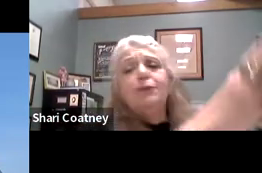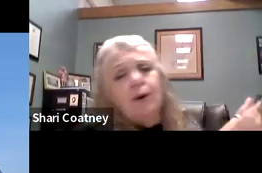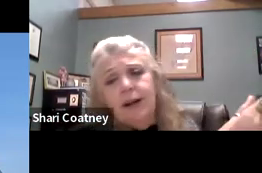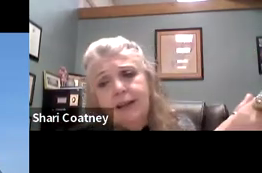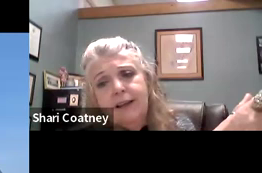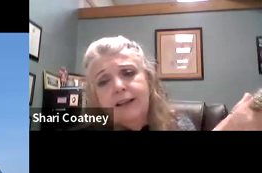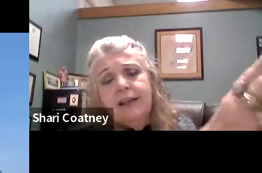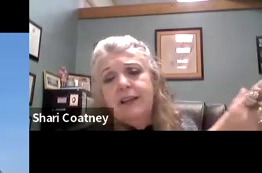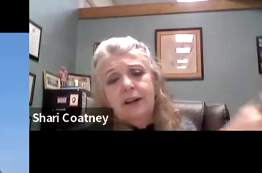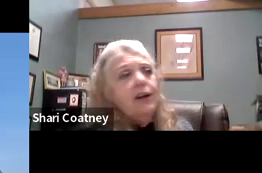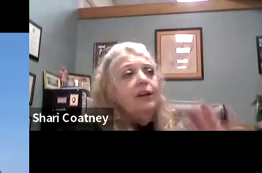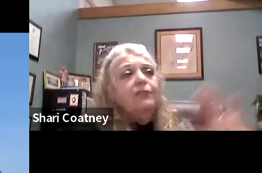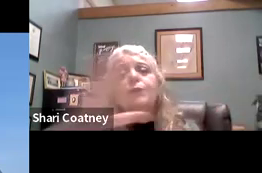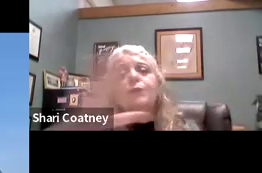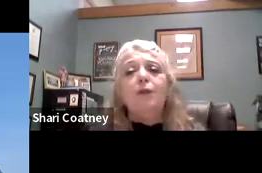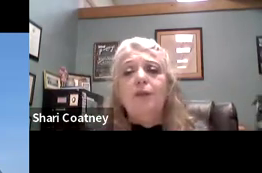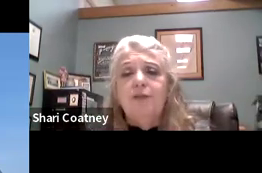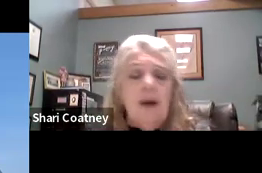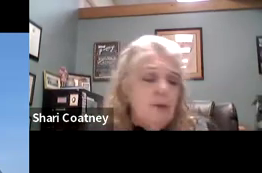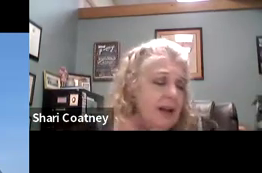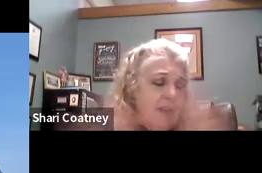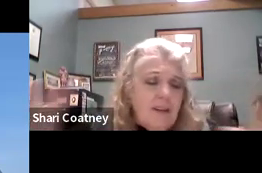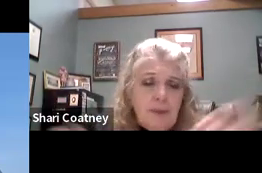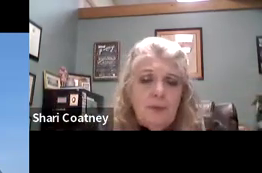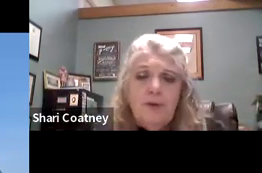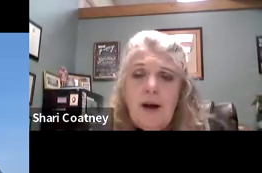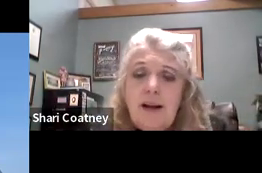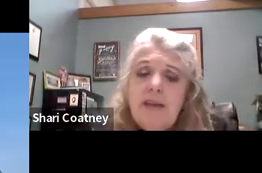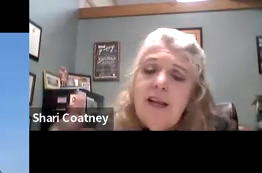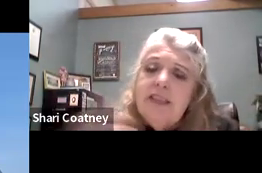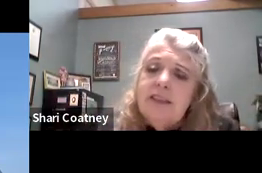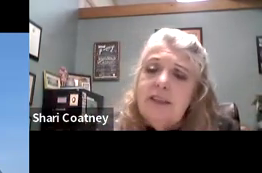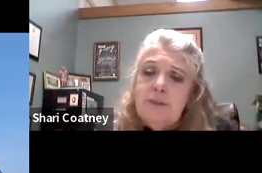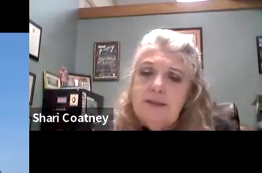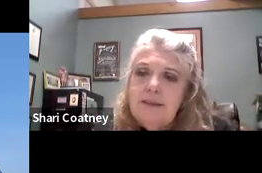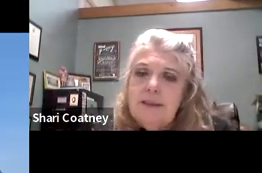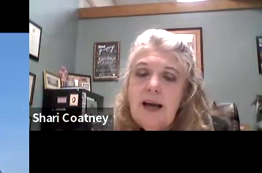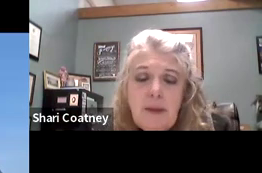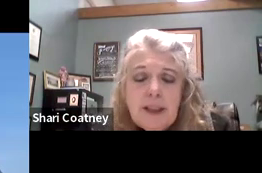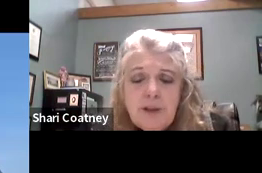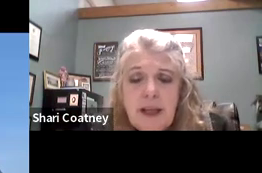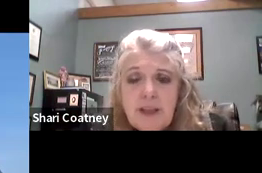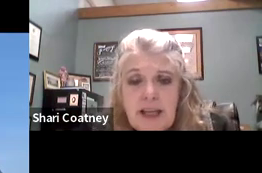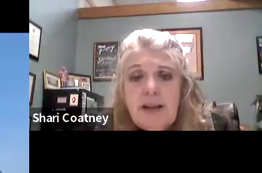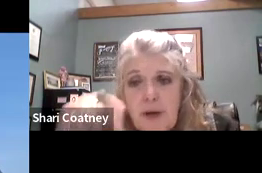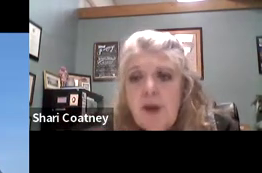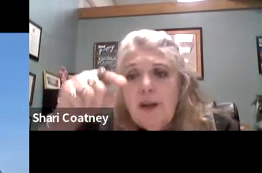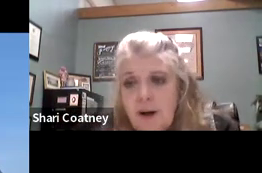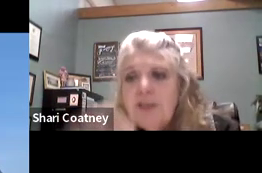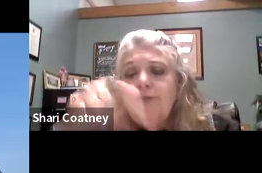People need to remember, you know, hey we're having our rallies out here we have a big rally every year. And then we have a huge party at the end of the year. So both of those times I have lots of people all around.